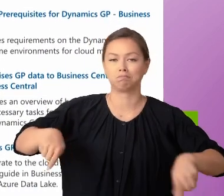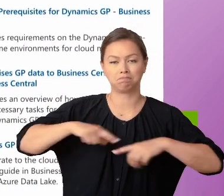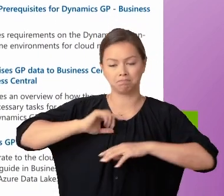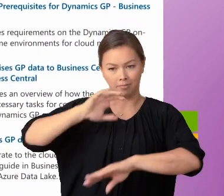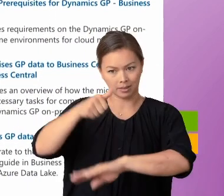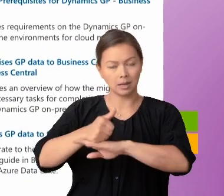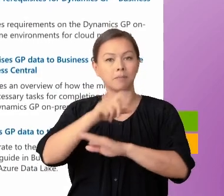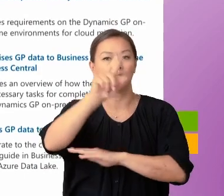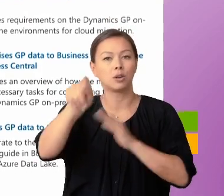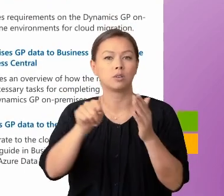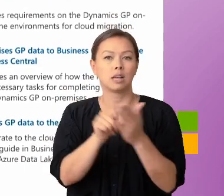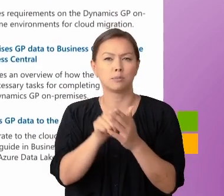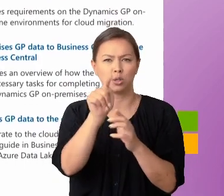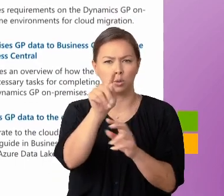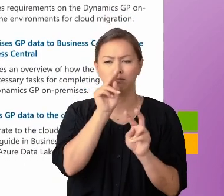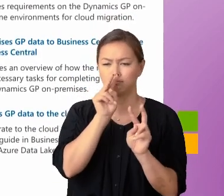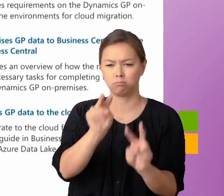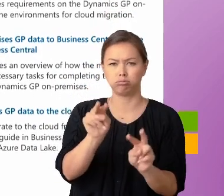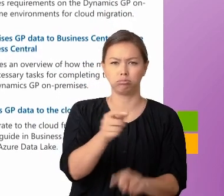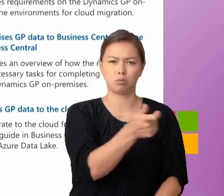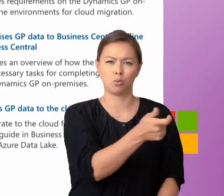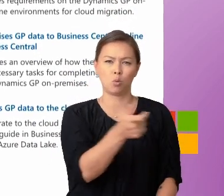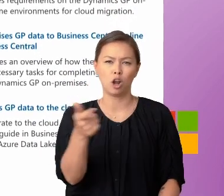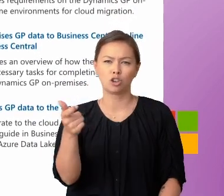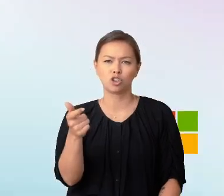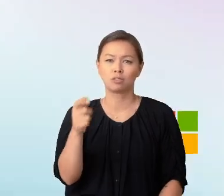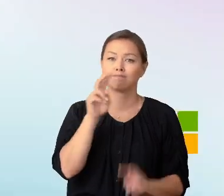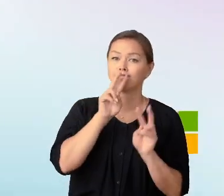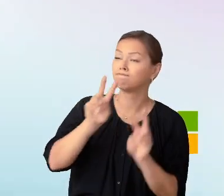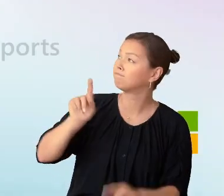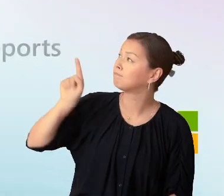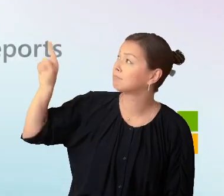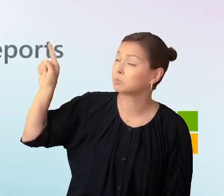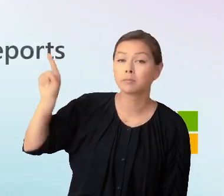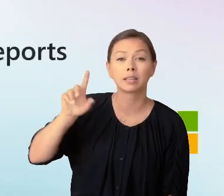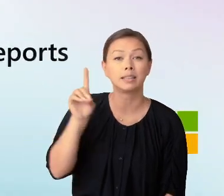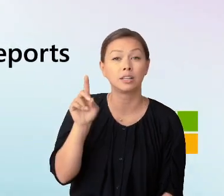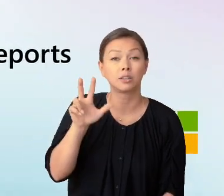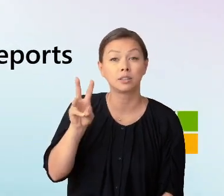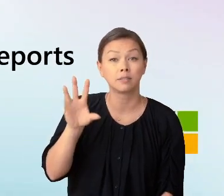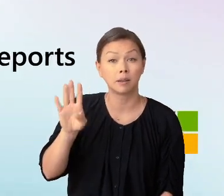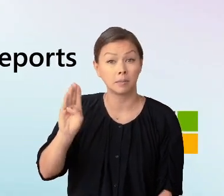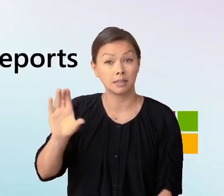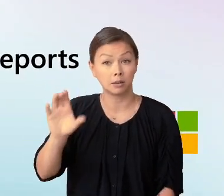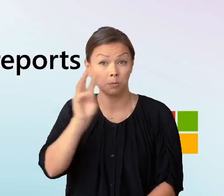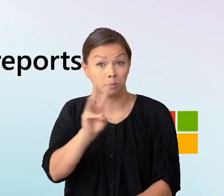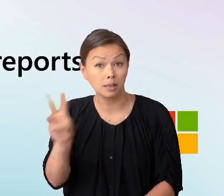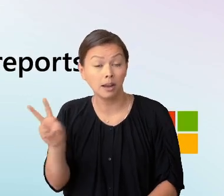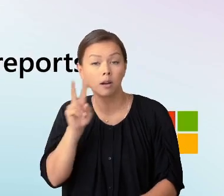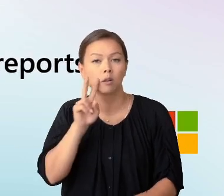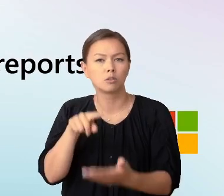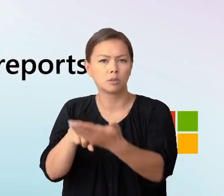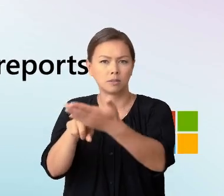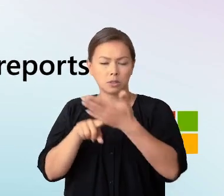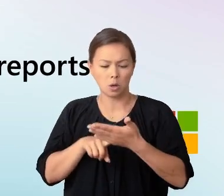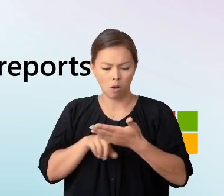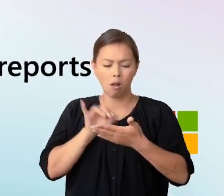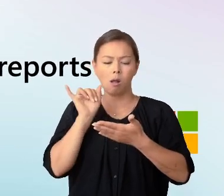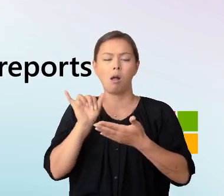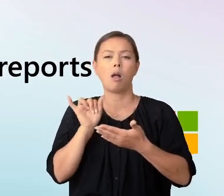the transition from on-premises servers to the cloud. Visit the Dynamics 365 Business Central website to explore how switching